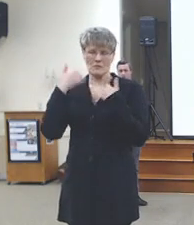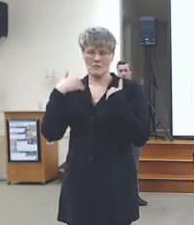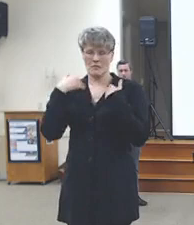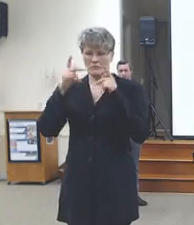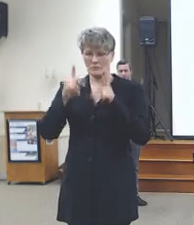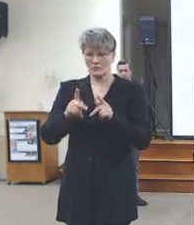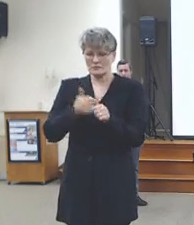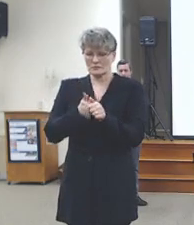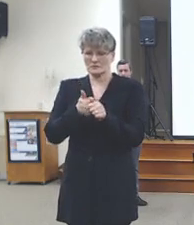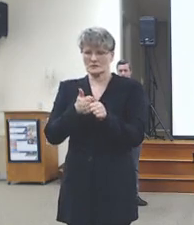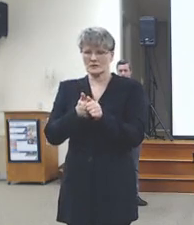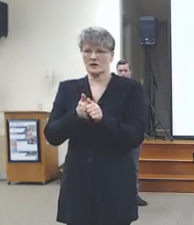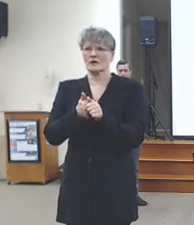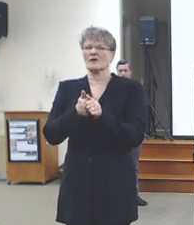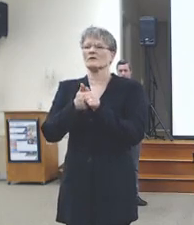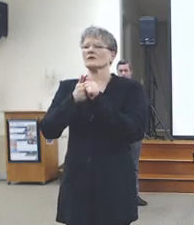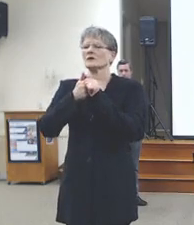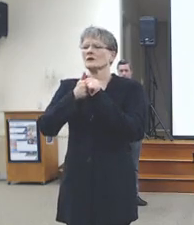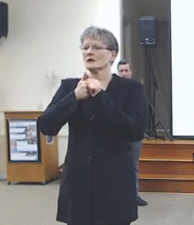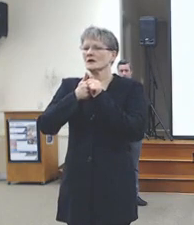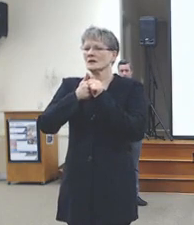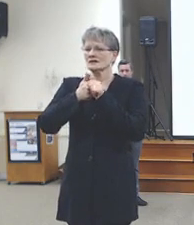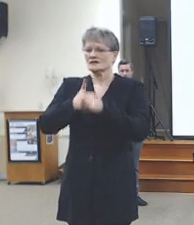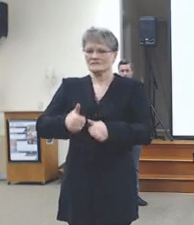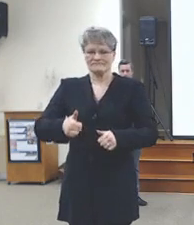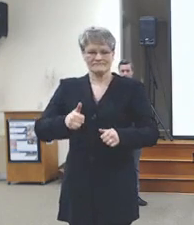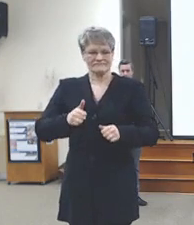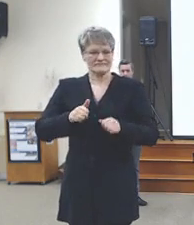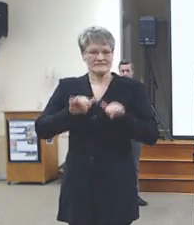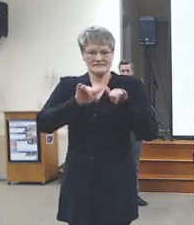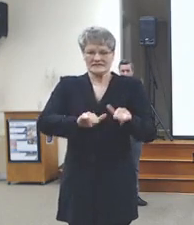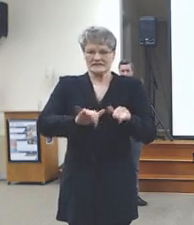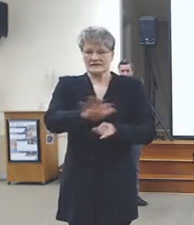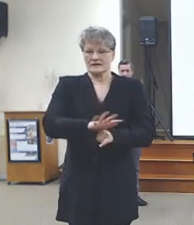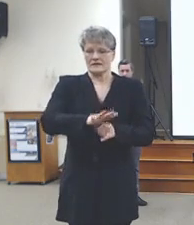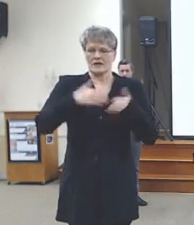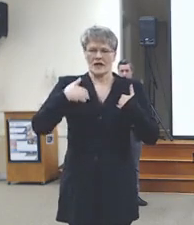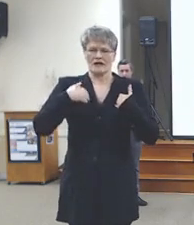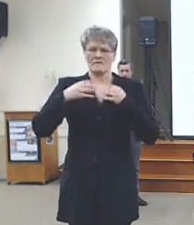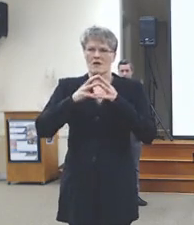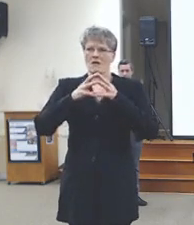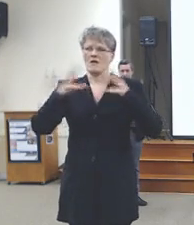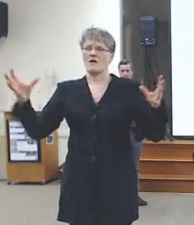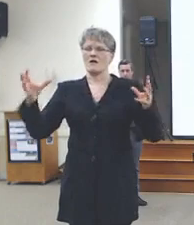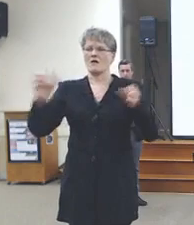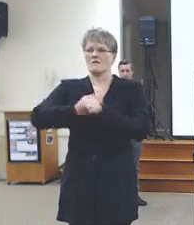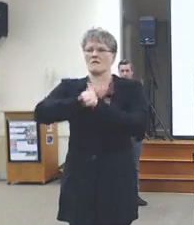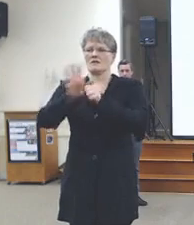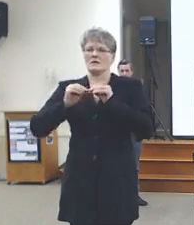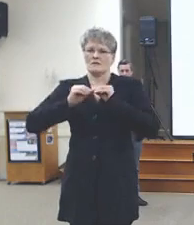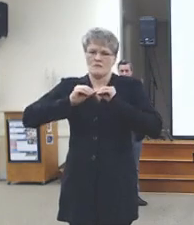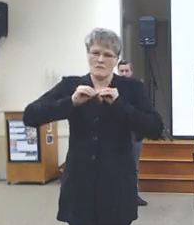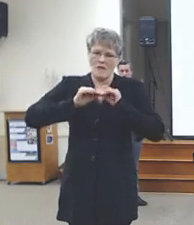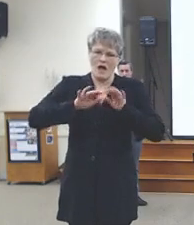community transmission...who are coming back to Shasta County? You're probably